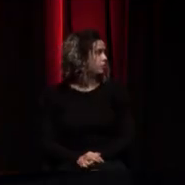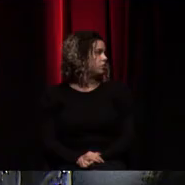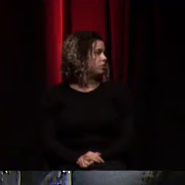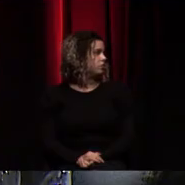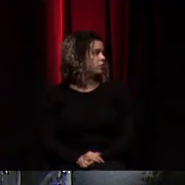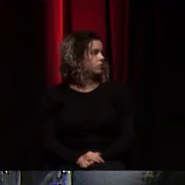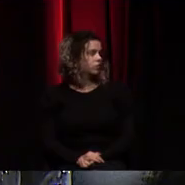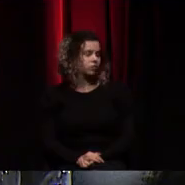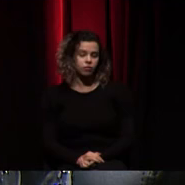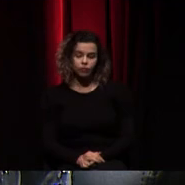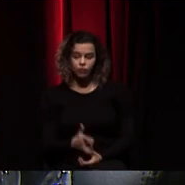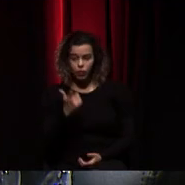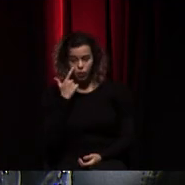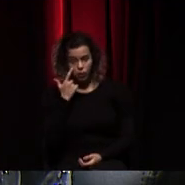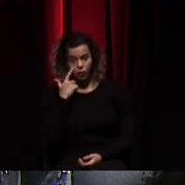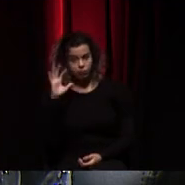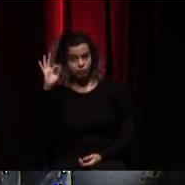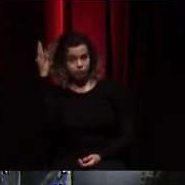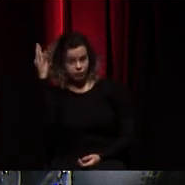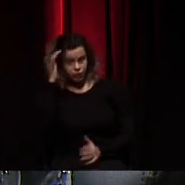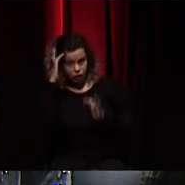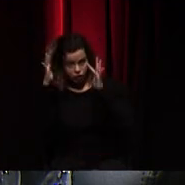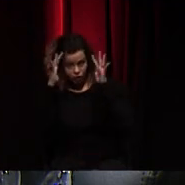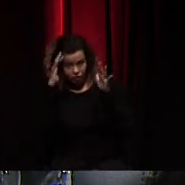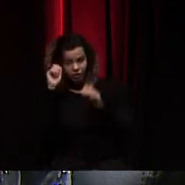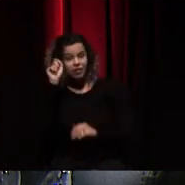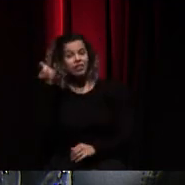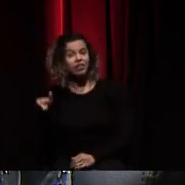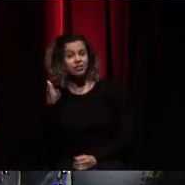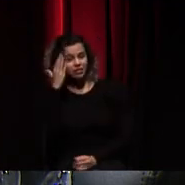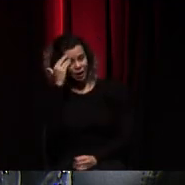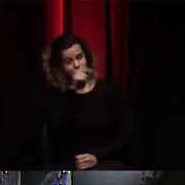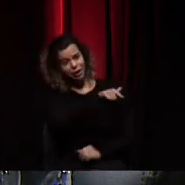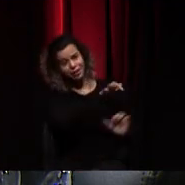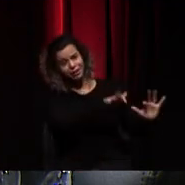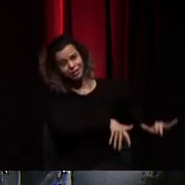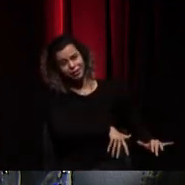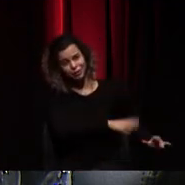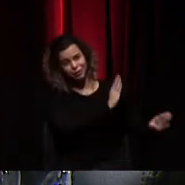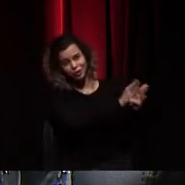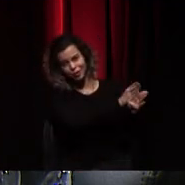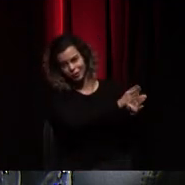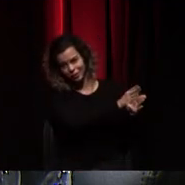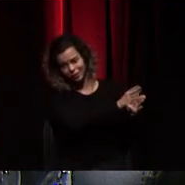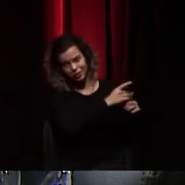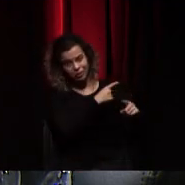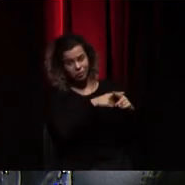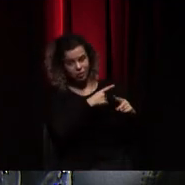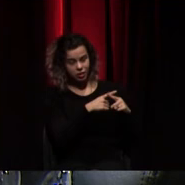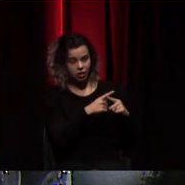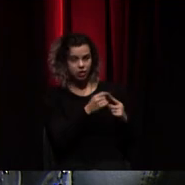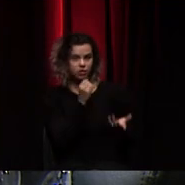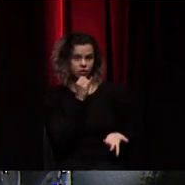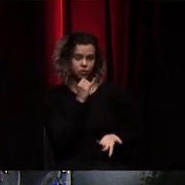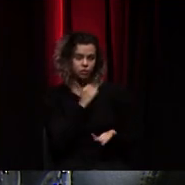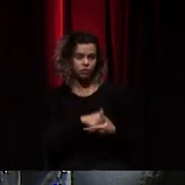Theoretically, hypothetically the newsroom would know it. If I understand correctly, she’s referring to